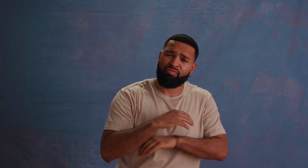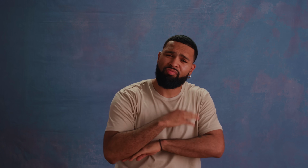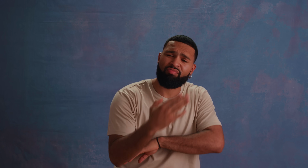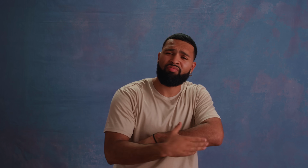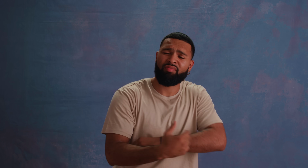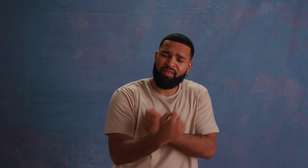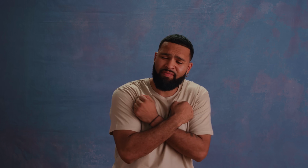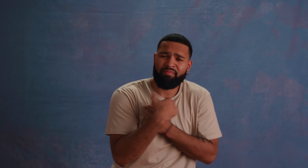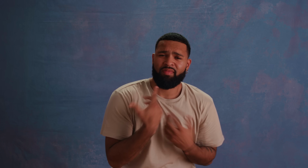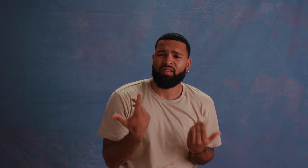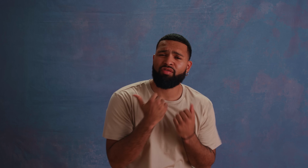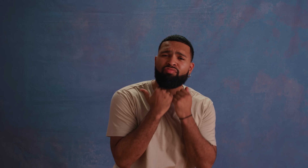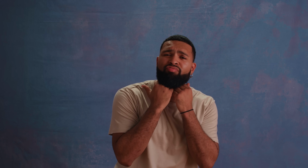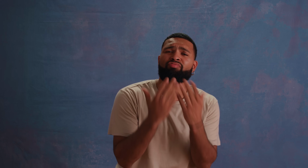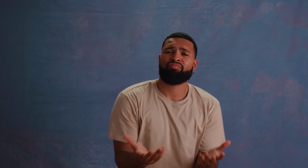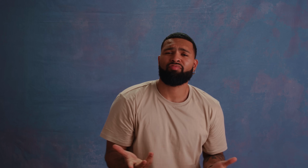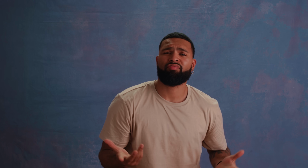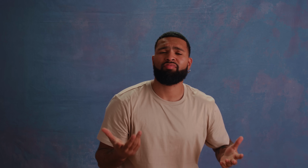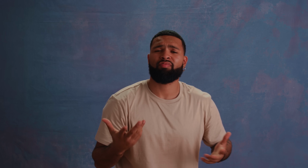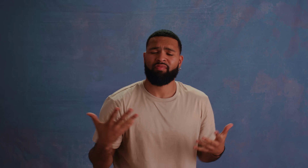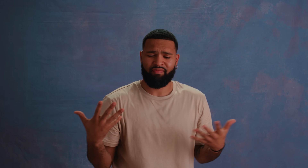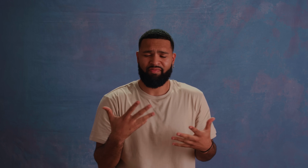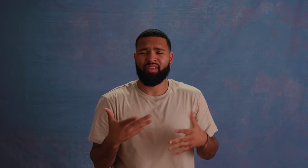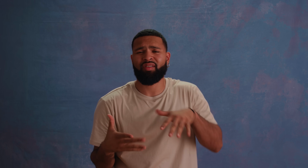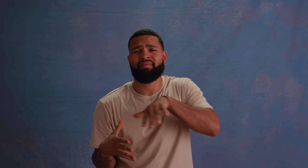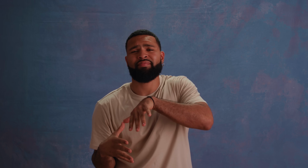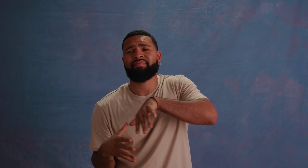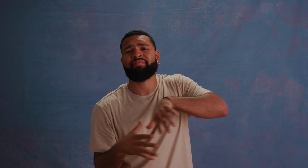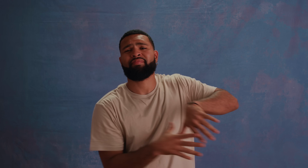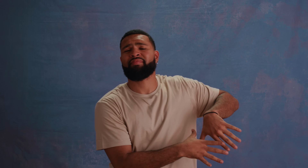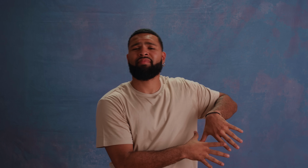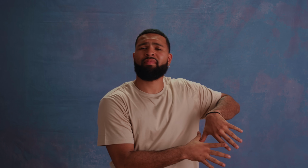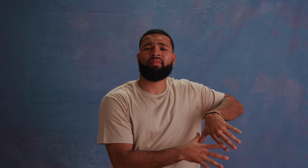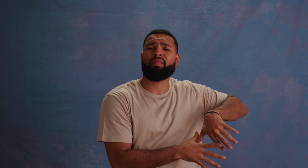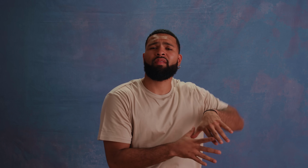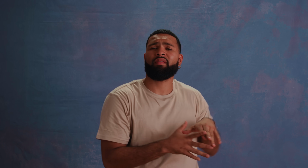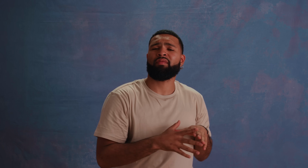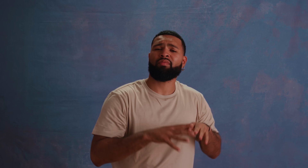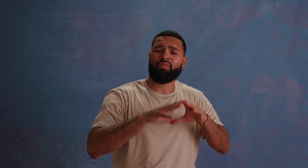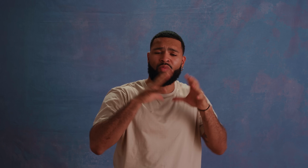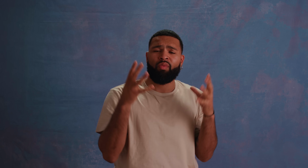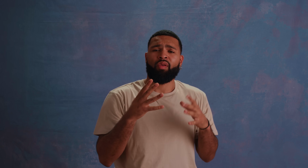would you love me for the hell of it? all our fears would be irrelevant if the world was ending